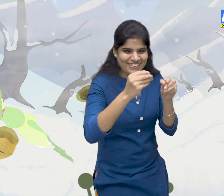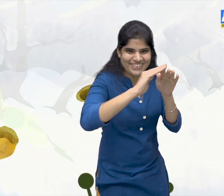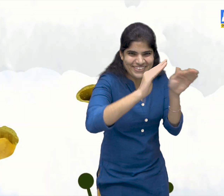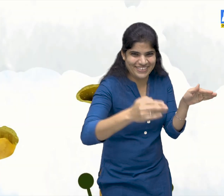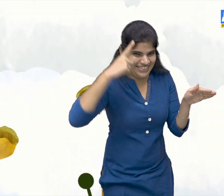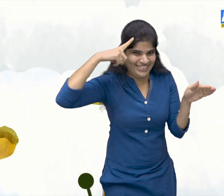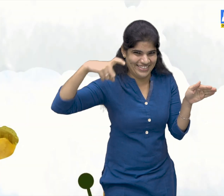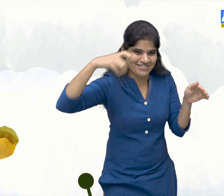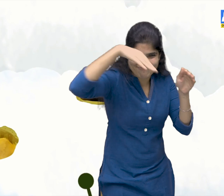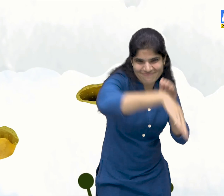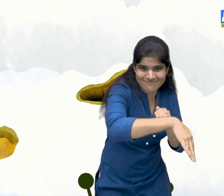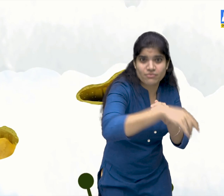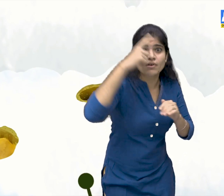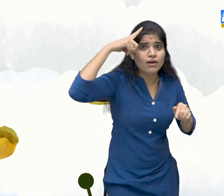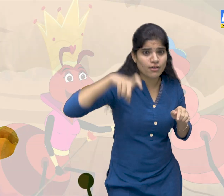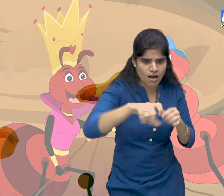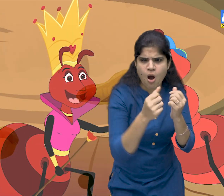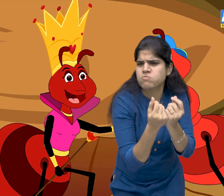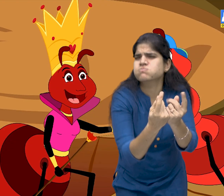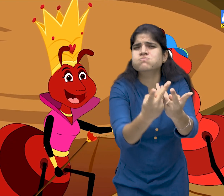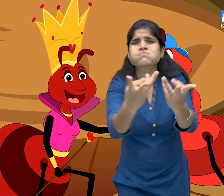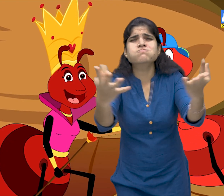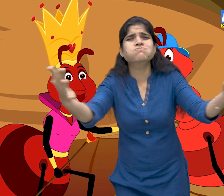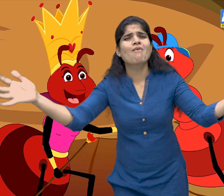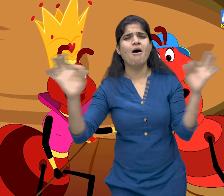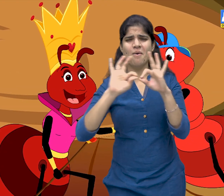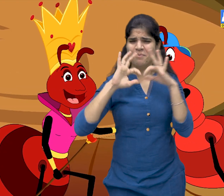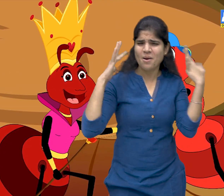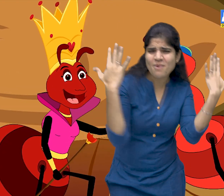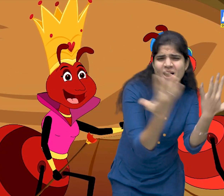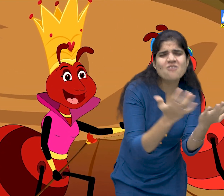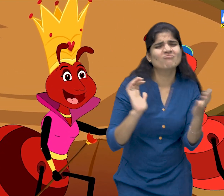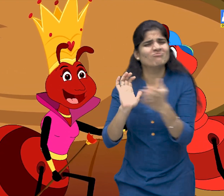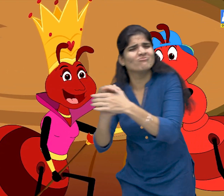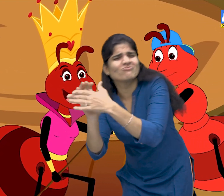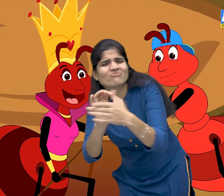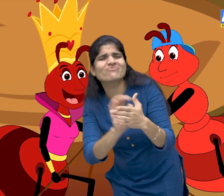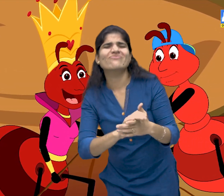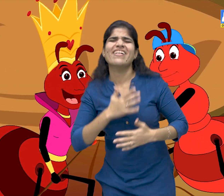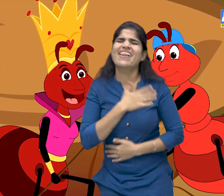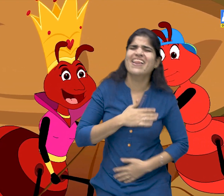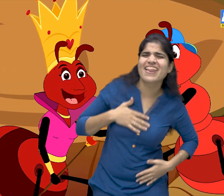Inside the hole under the soil, there lived many ants including their families and friends.